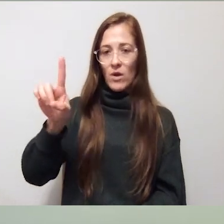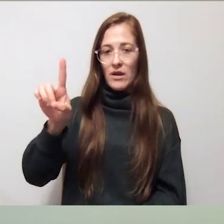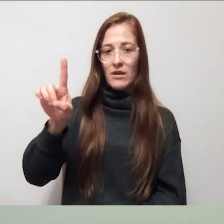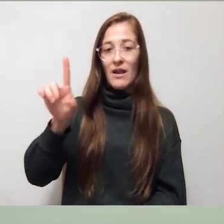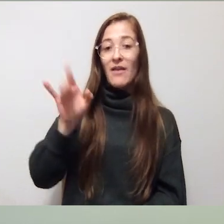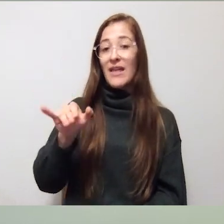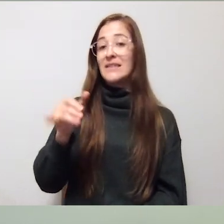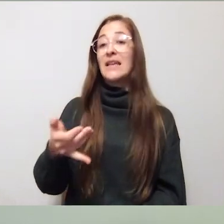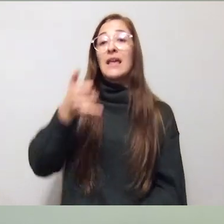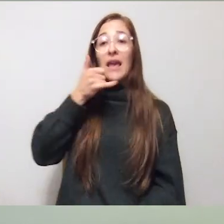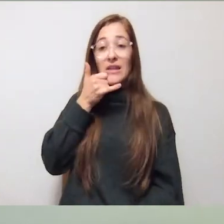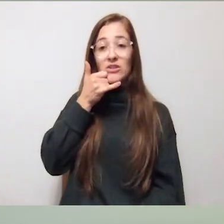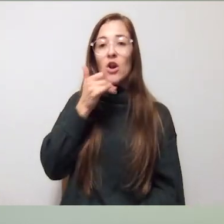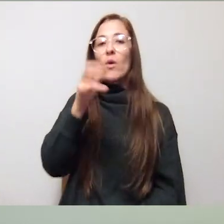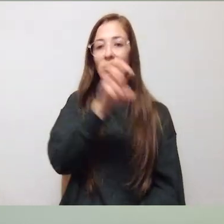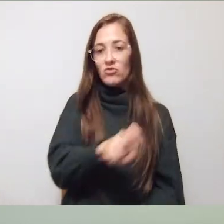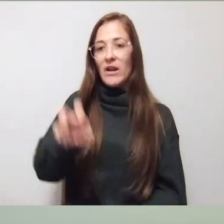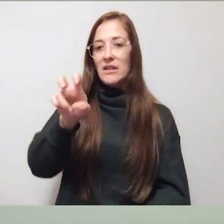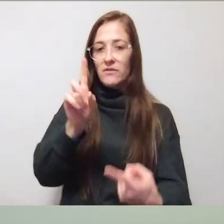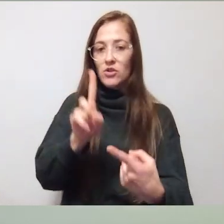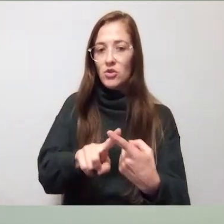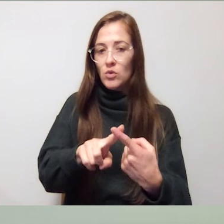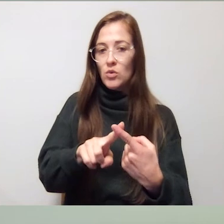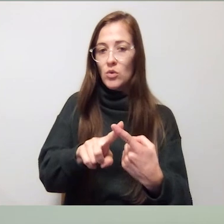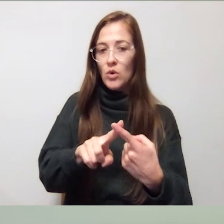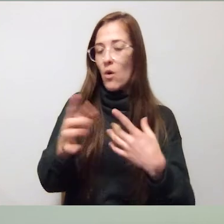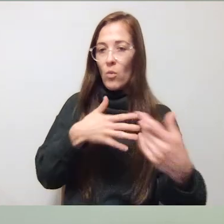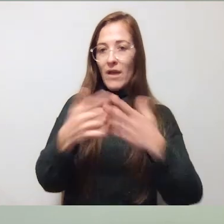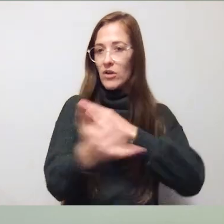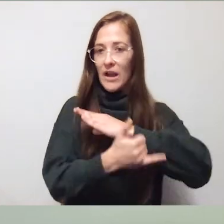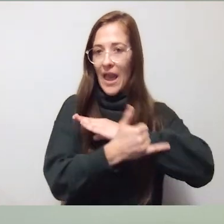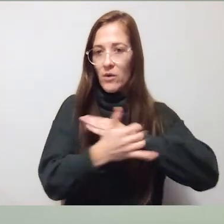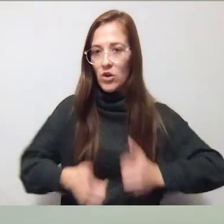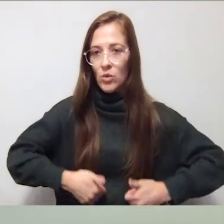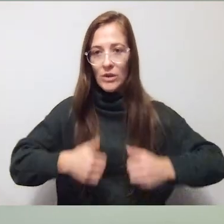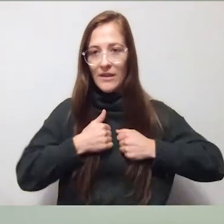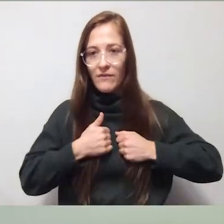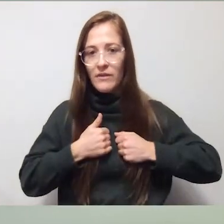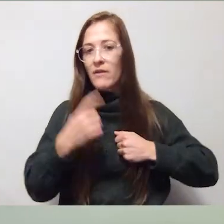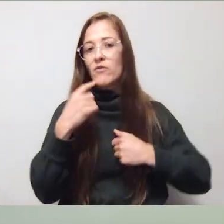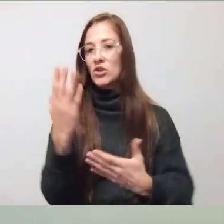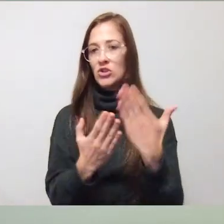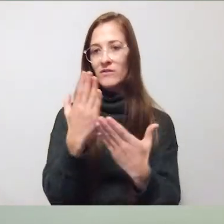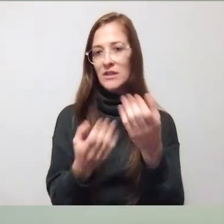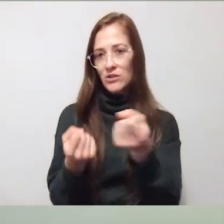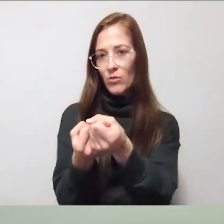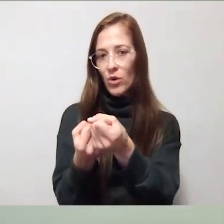And then you would be transferred to whatever county you resided in for services and supports. And then you can always call